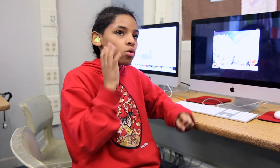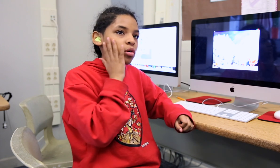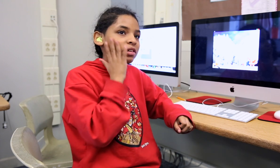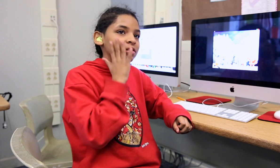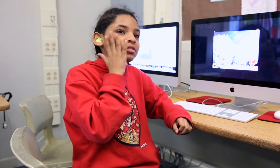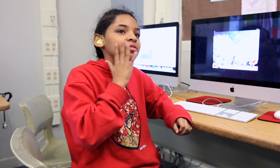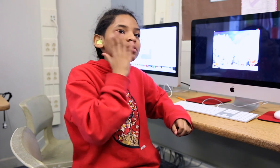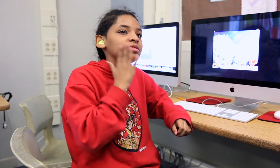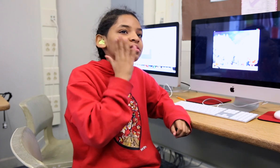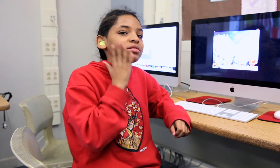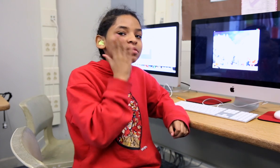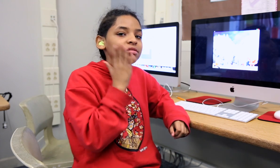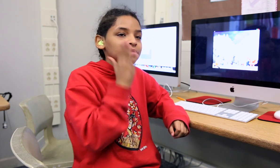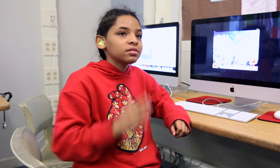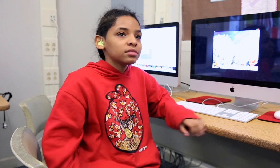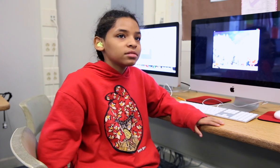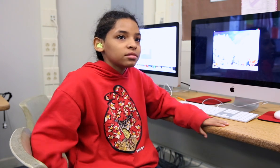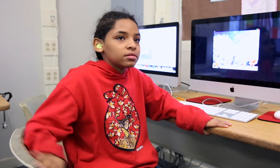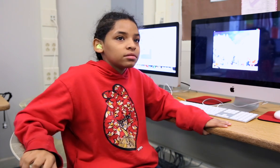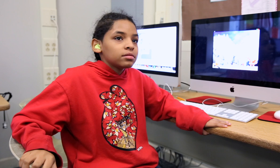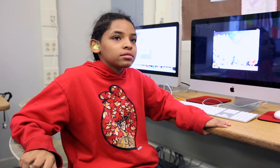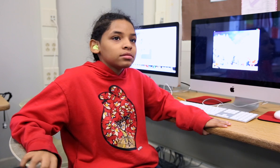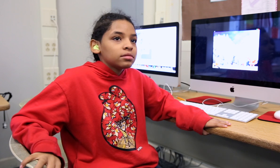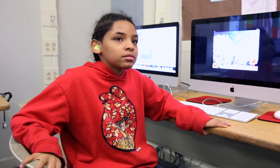And because it's cold, his eyes will get funny and his cheeks will get red.